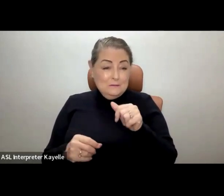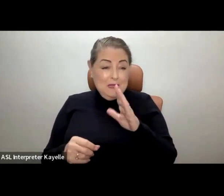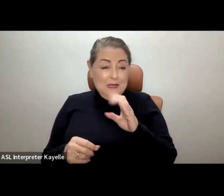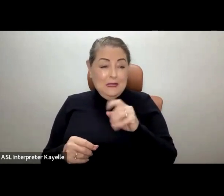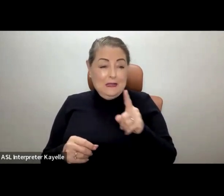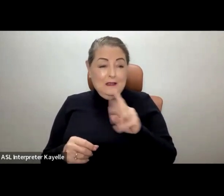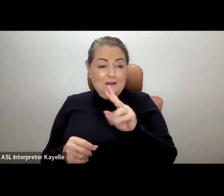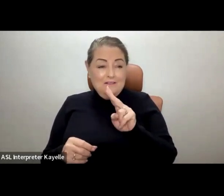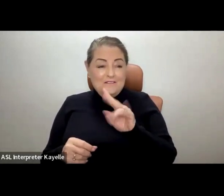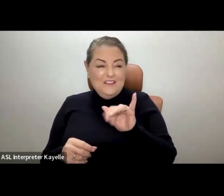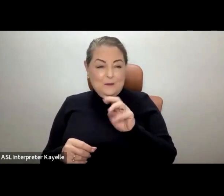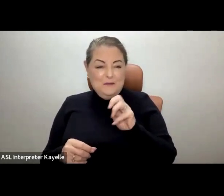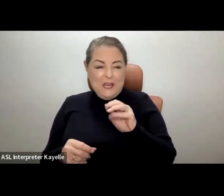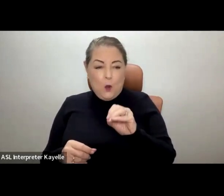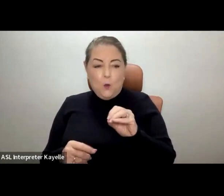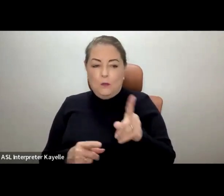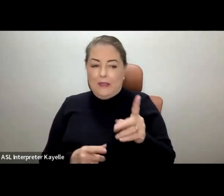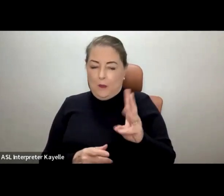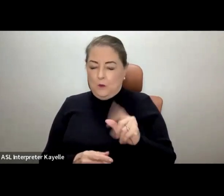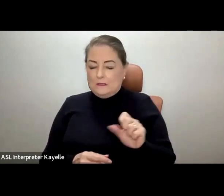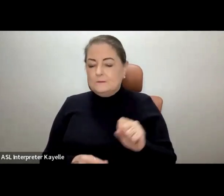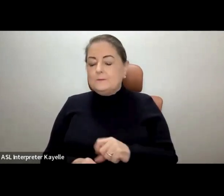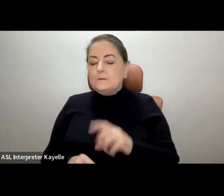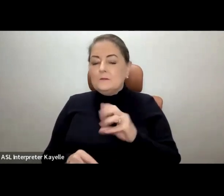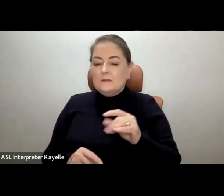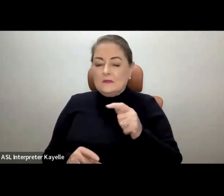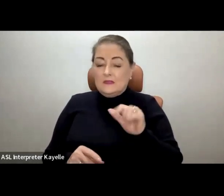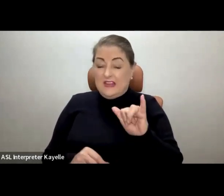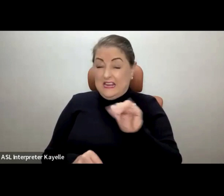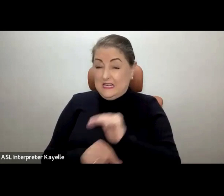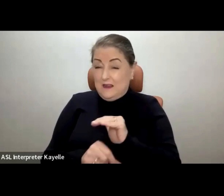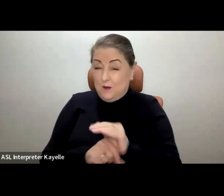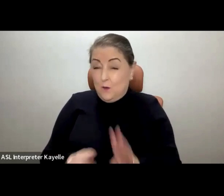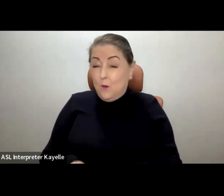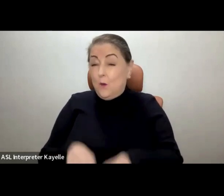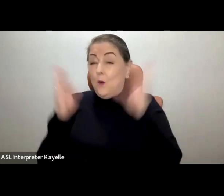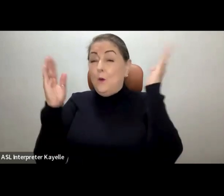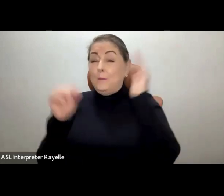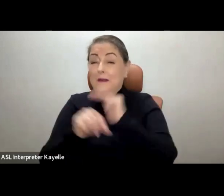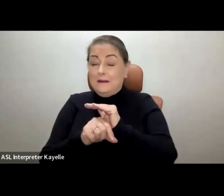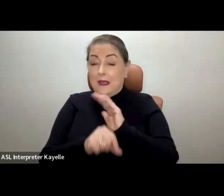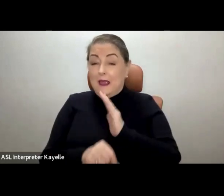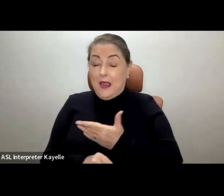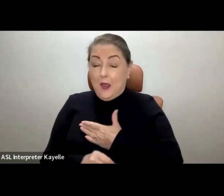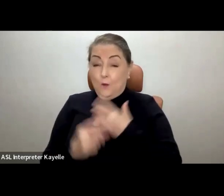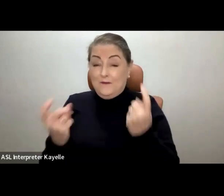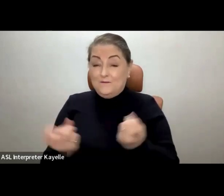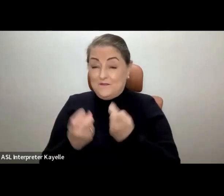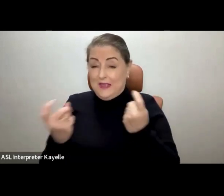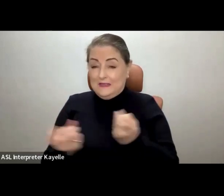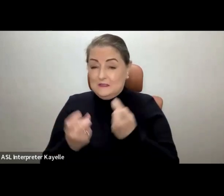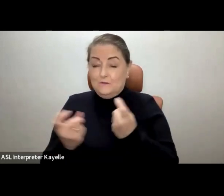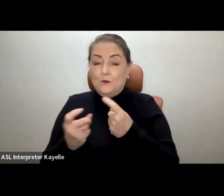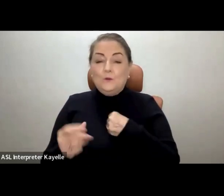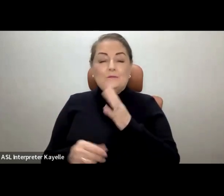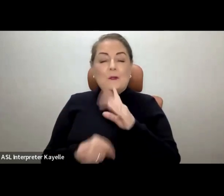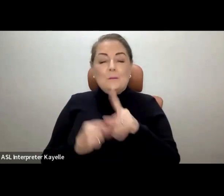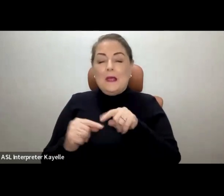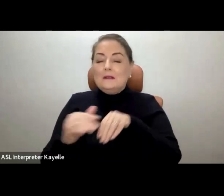something like that, by the way, I'll share the story that that night opening night of our festival, we had talked about all of our accessibility needs of course, and you know, things